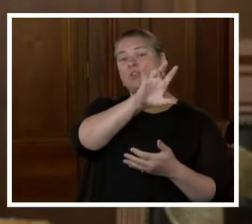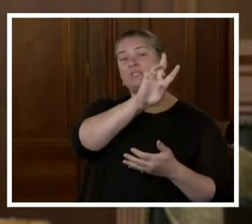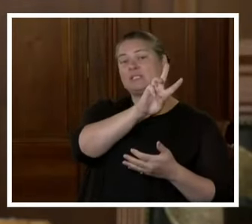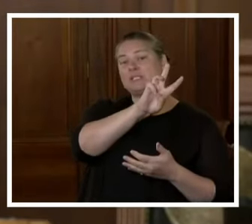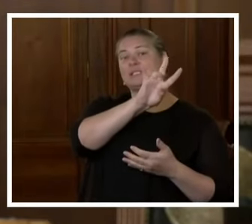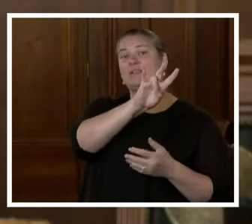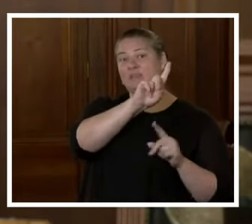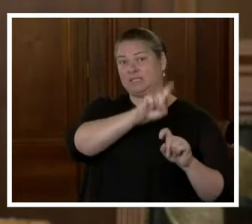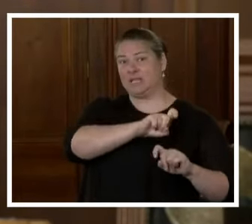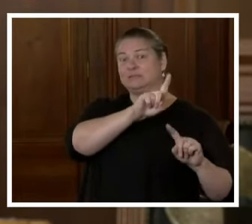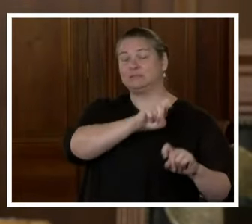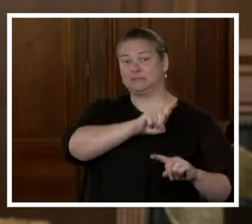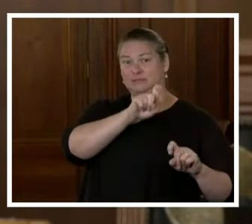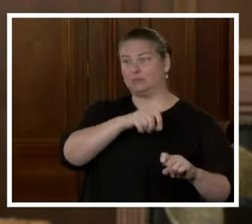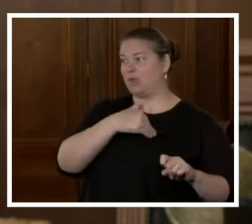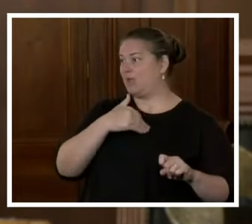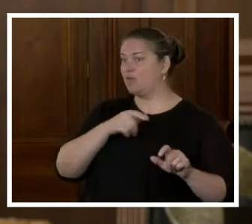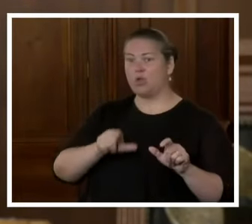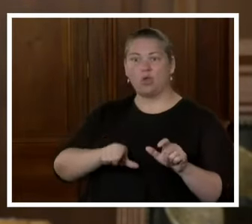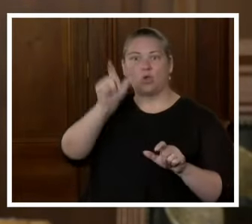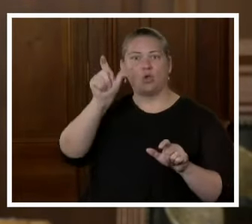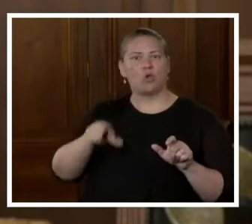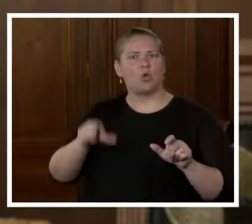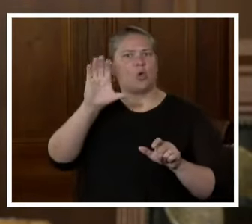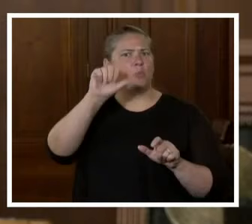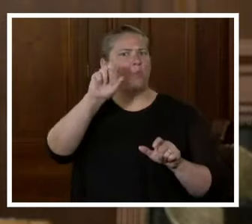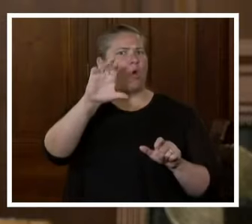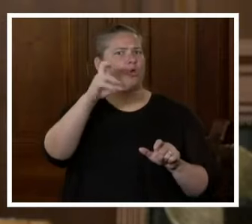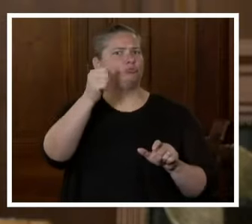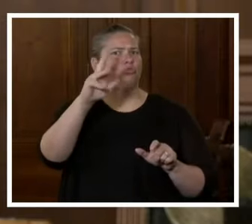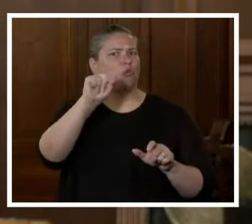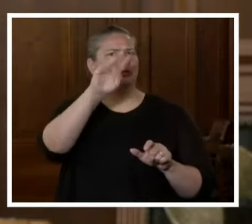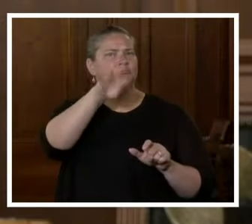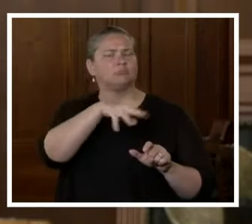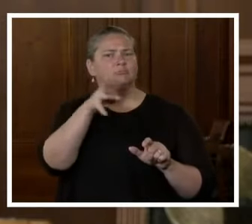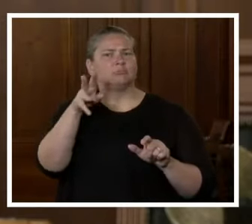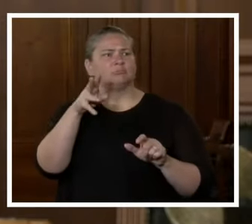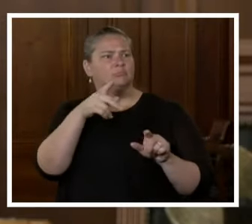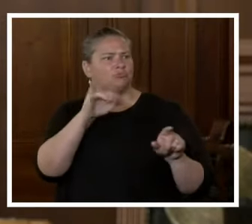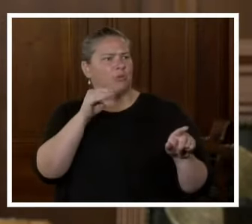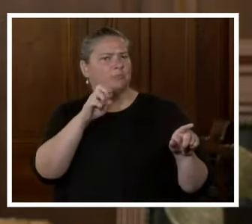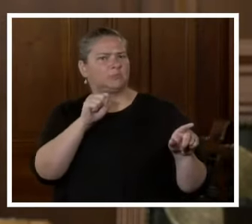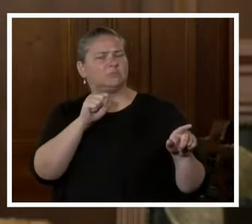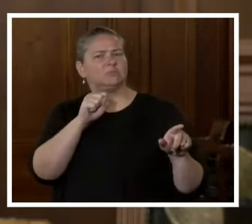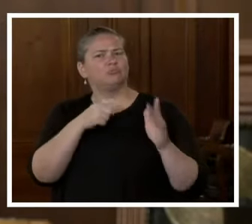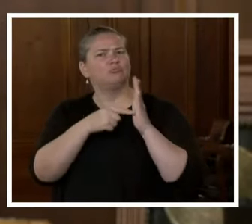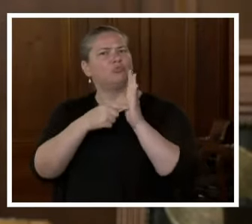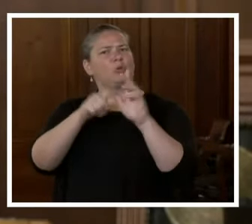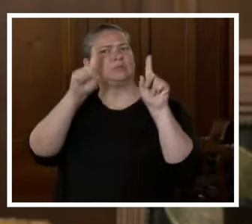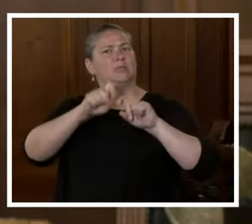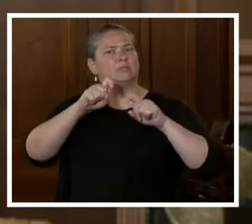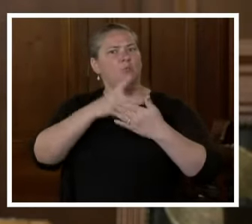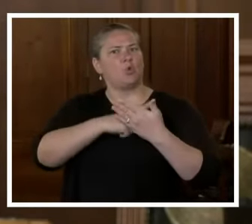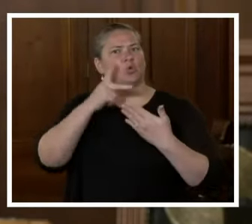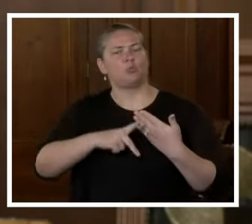CONTINUE PEOPLE GOING IN TO GET TESTED, IF THERE'S NOT TESTING FATIGUE, THEN WE CAN MORE SAFELY